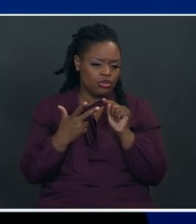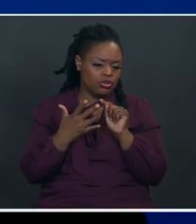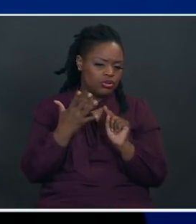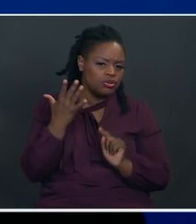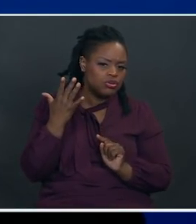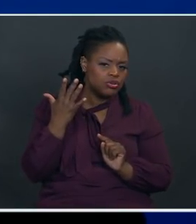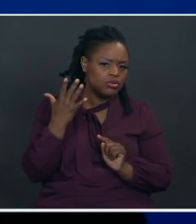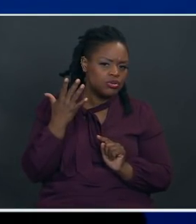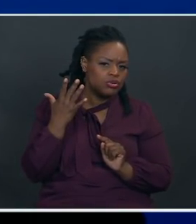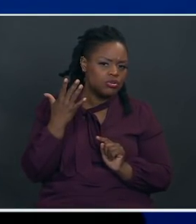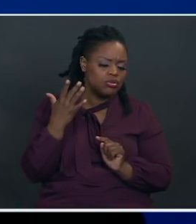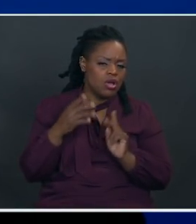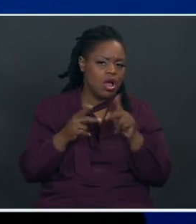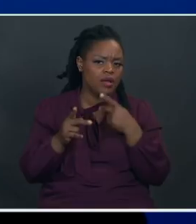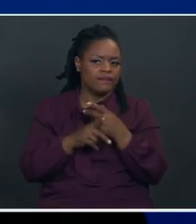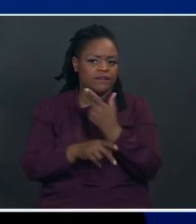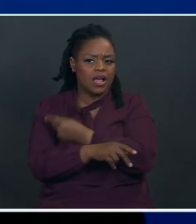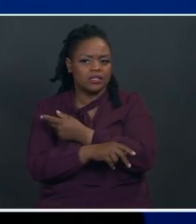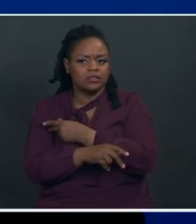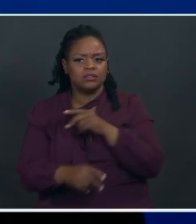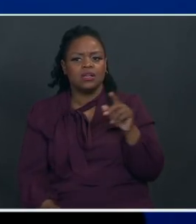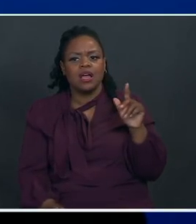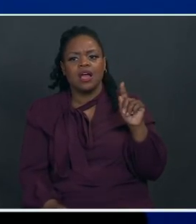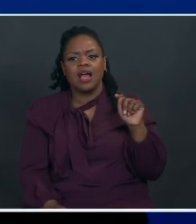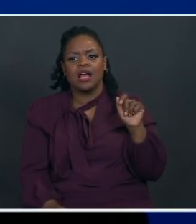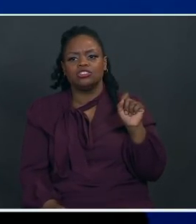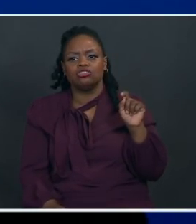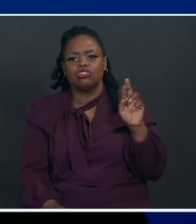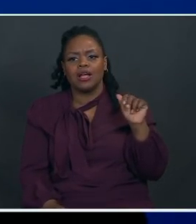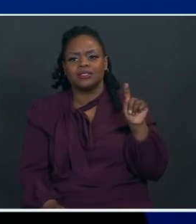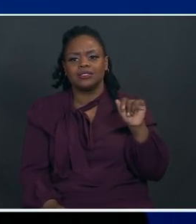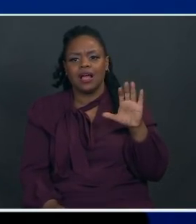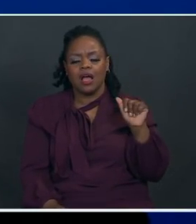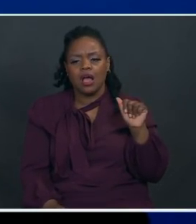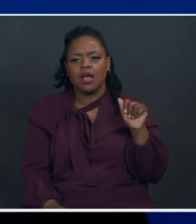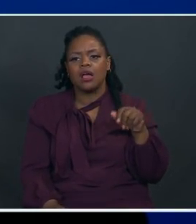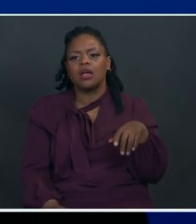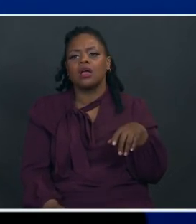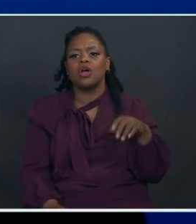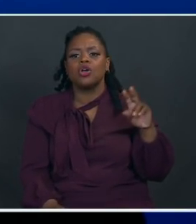Jansen, AstraZeneca and Novavax, which are in various states of trial.